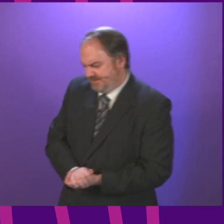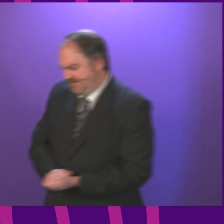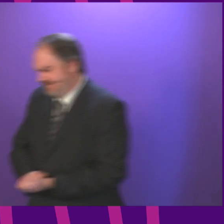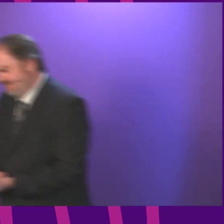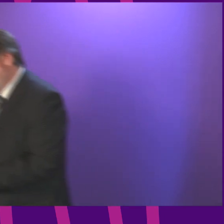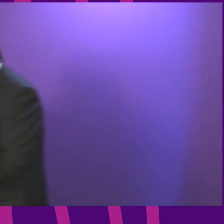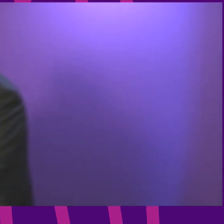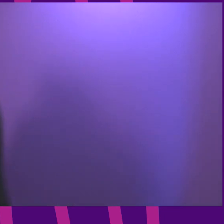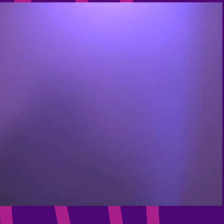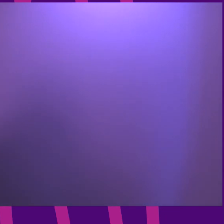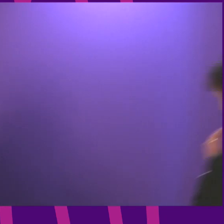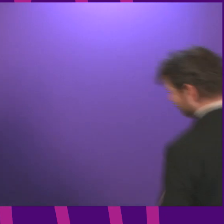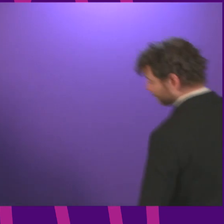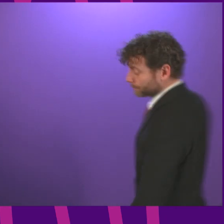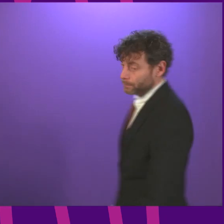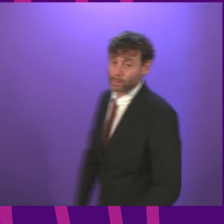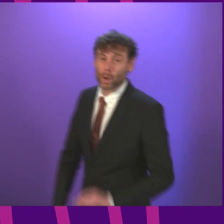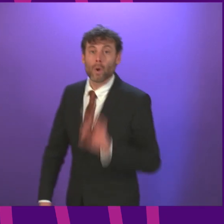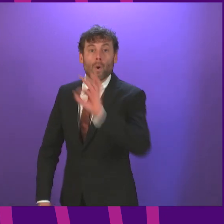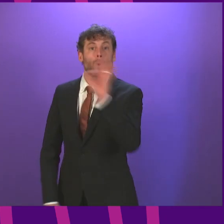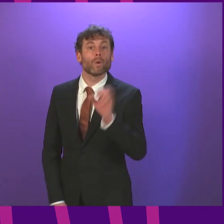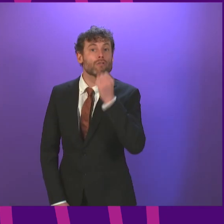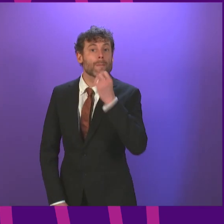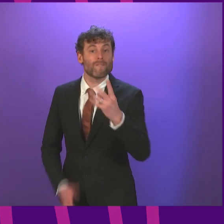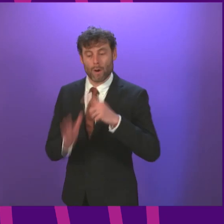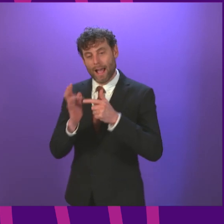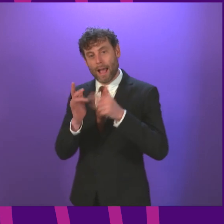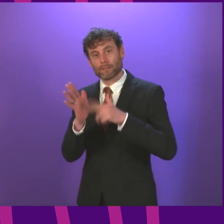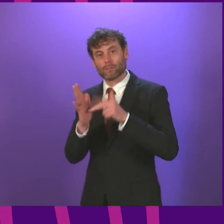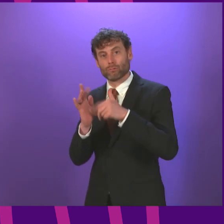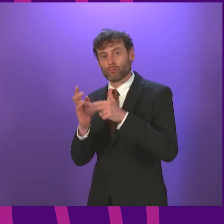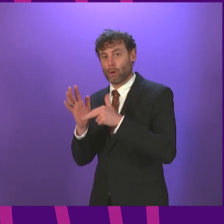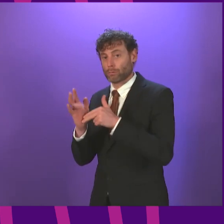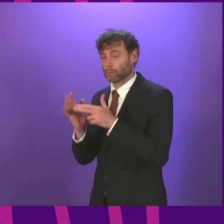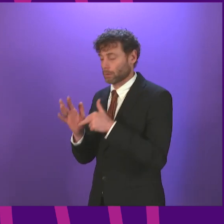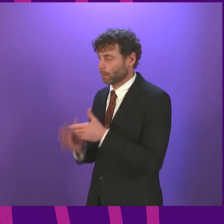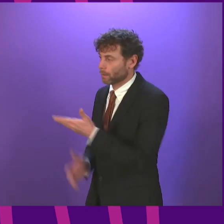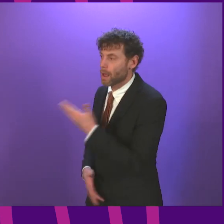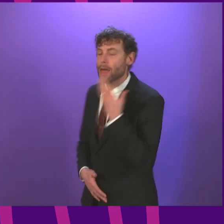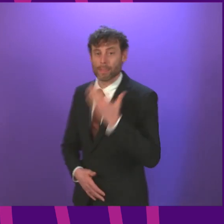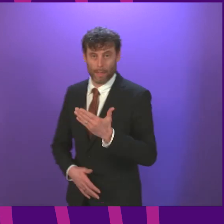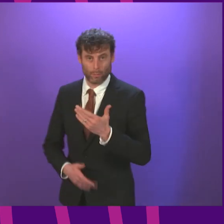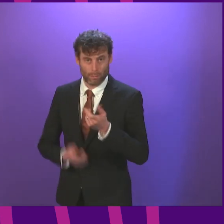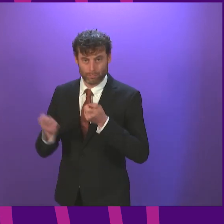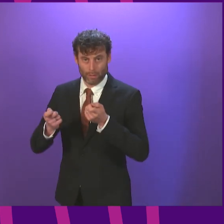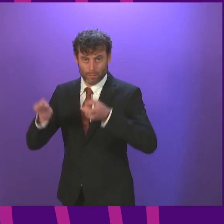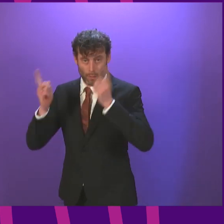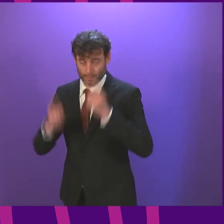Alison Johnstone (Lothian) (Green): Presiding Officer, this Saturday marks the